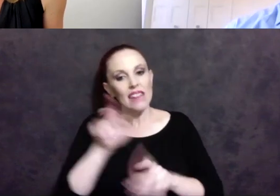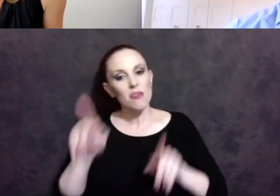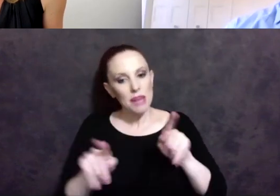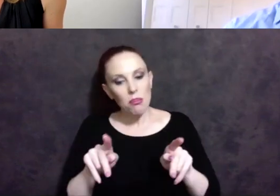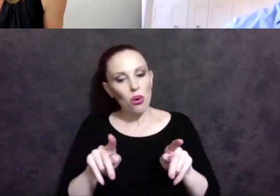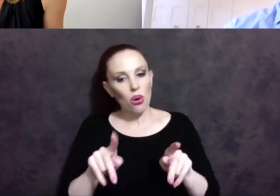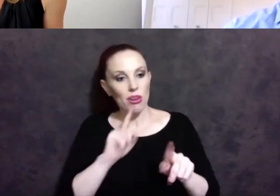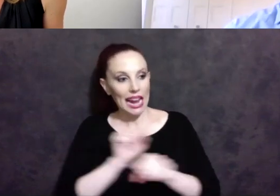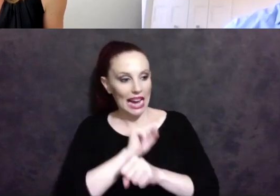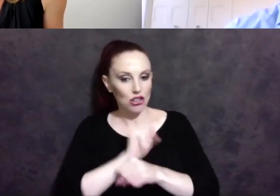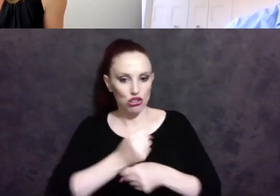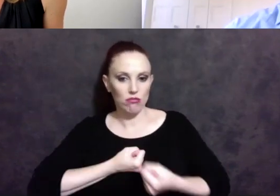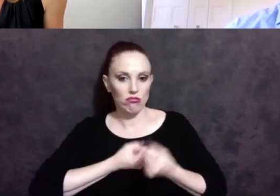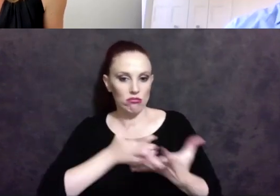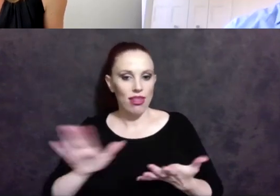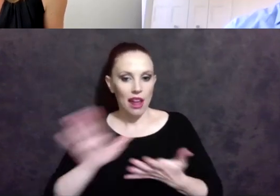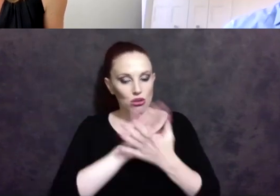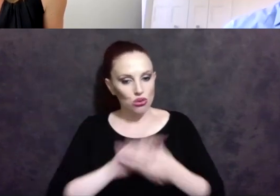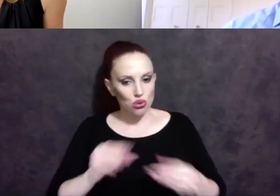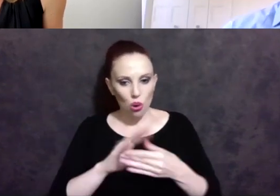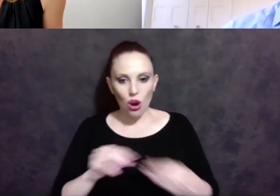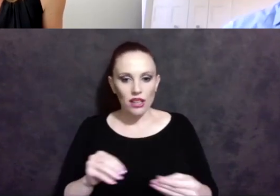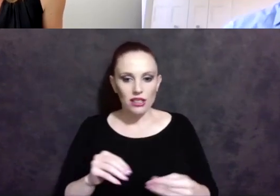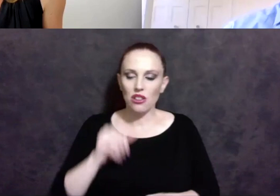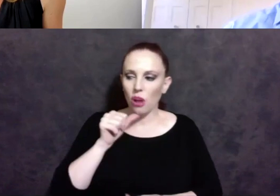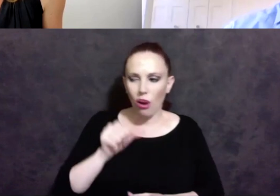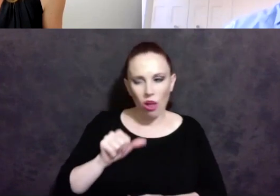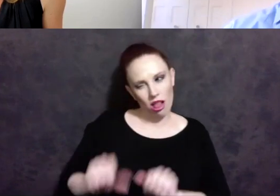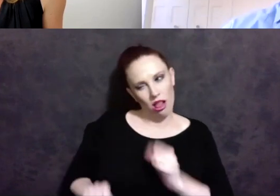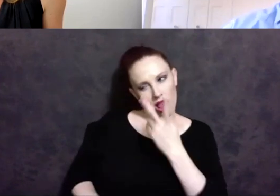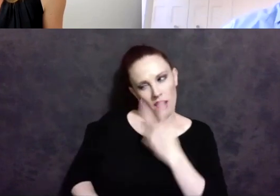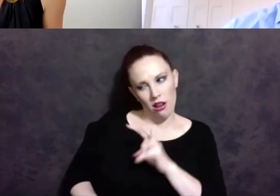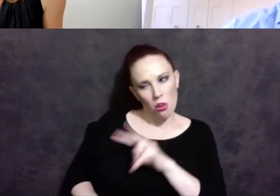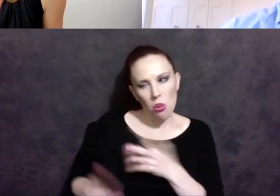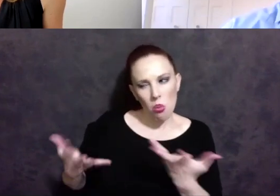tell you their stories. Don't question them and say what's the objective factor that was